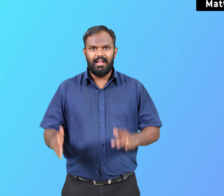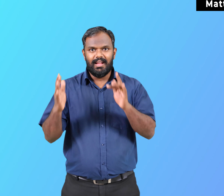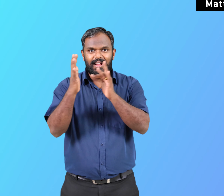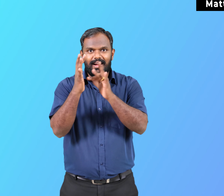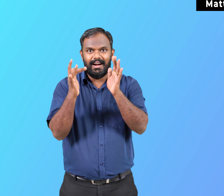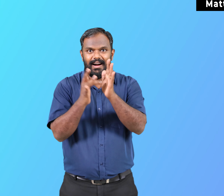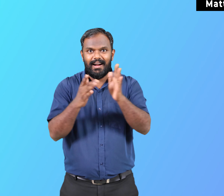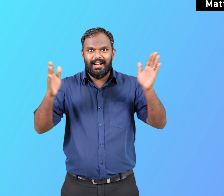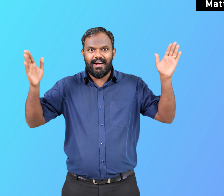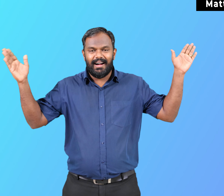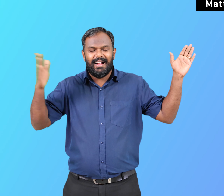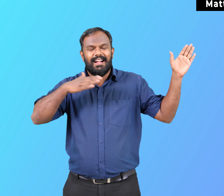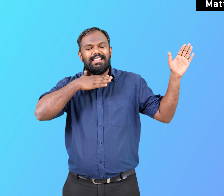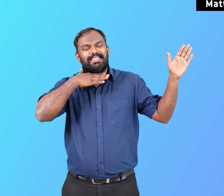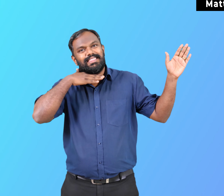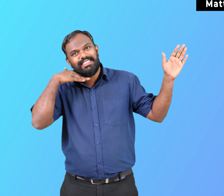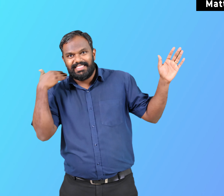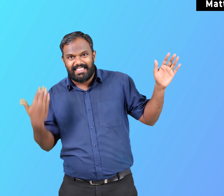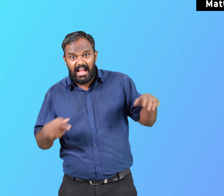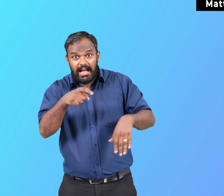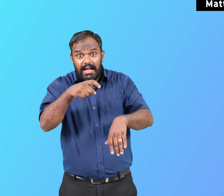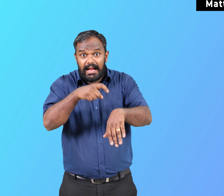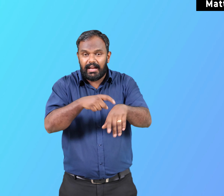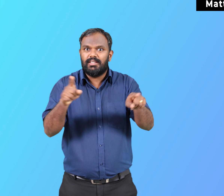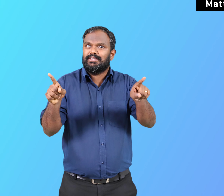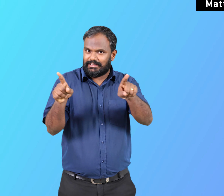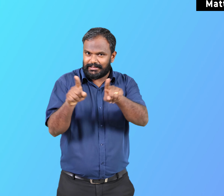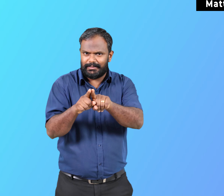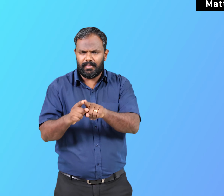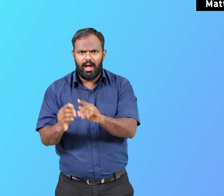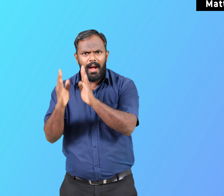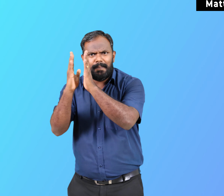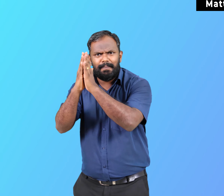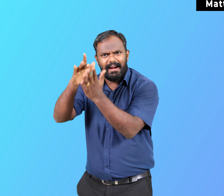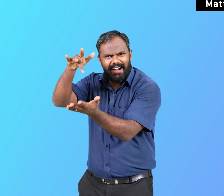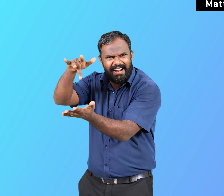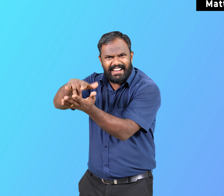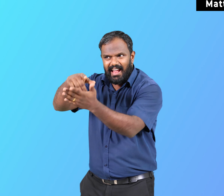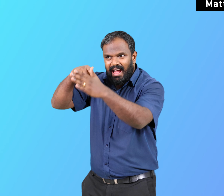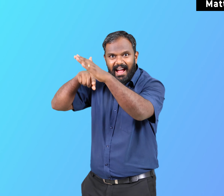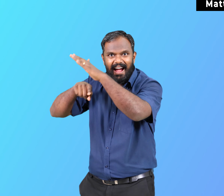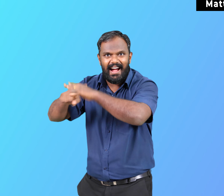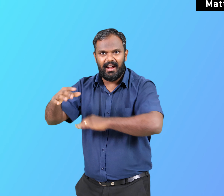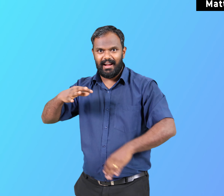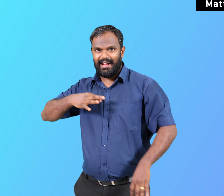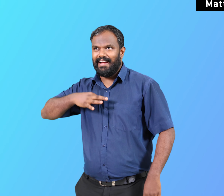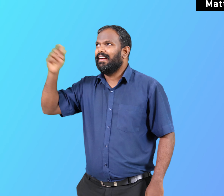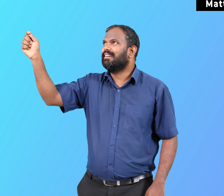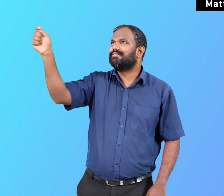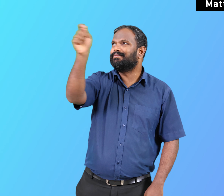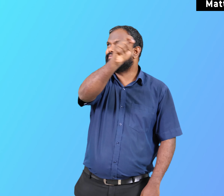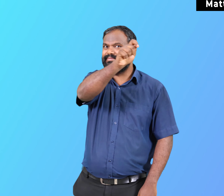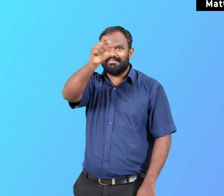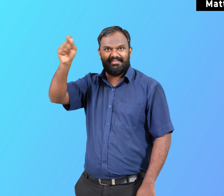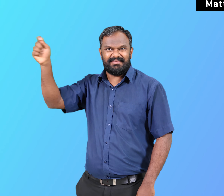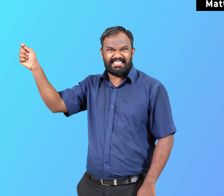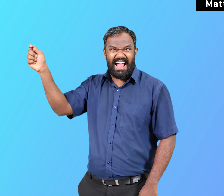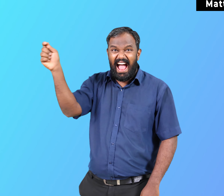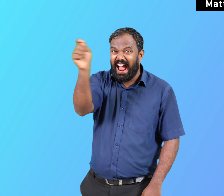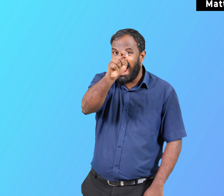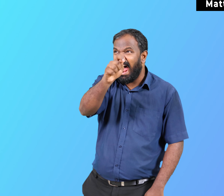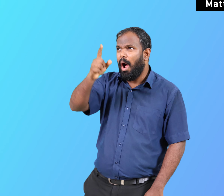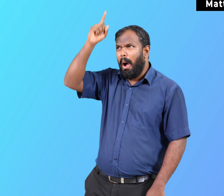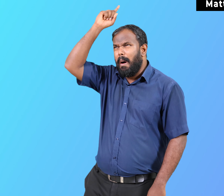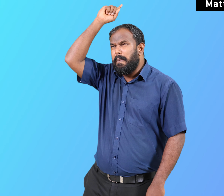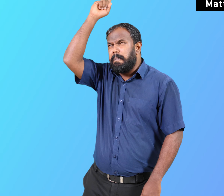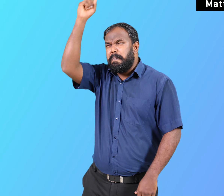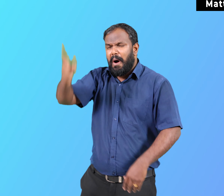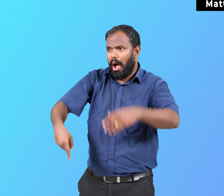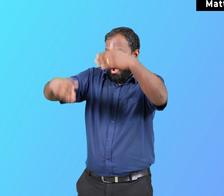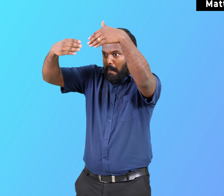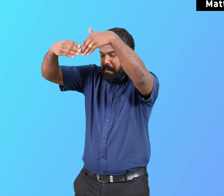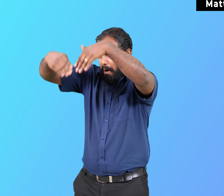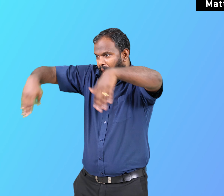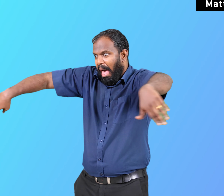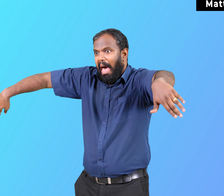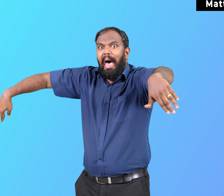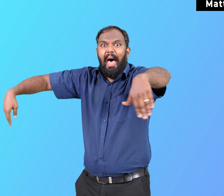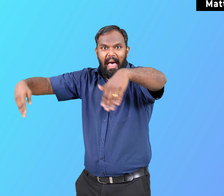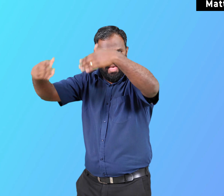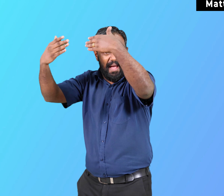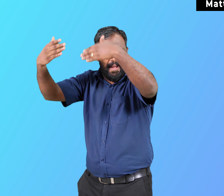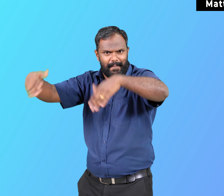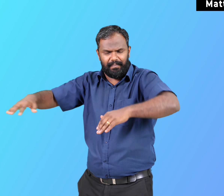When Jesus died, the curtain in the Temple was torn into two pieces. The tear started at the top and tore all the way to the bottom.